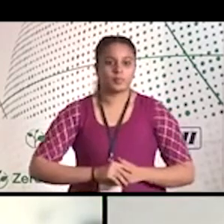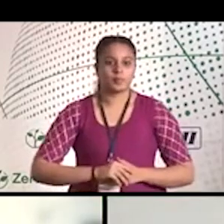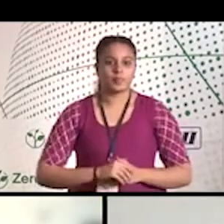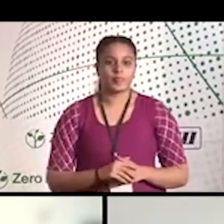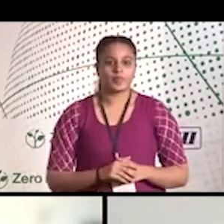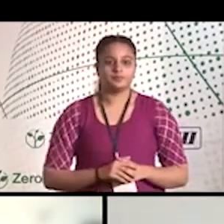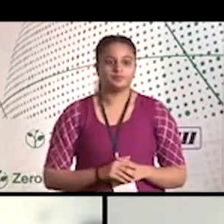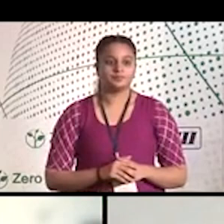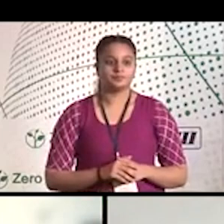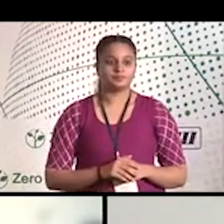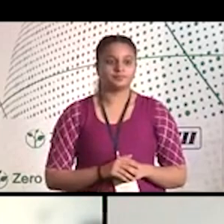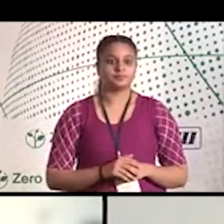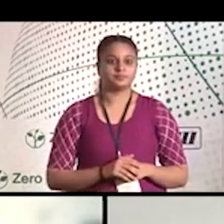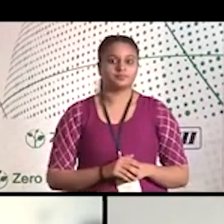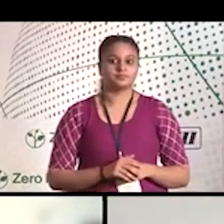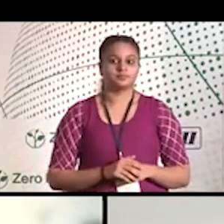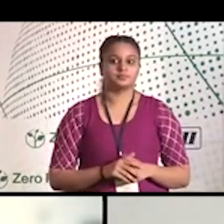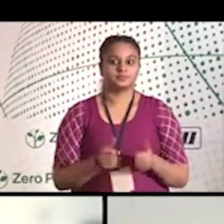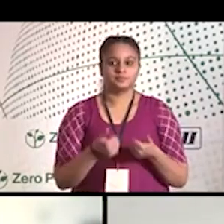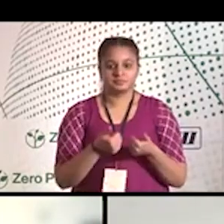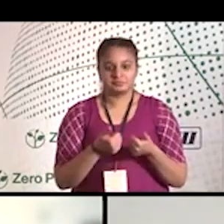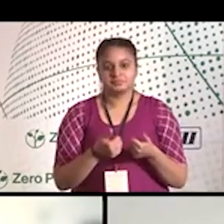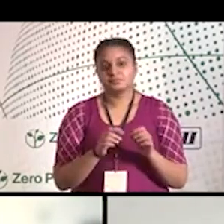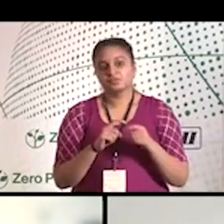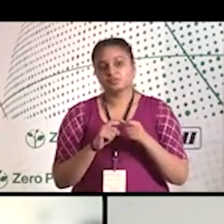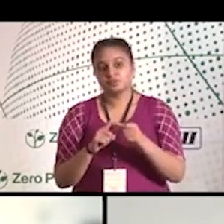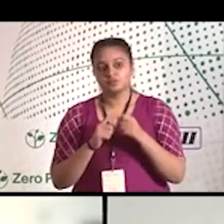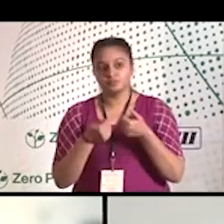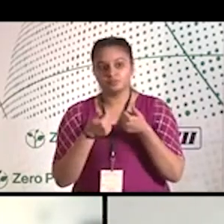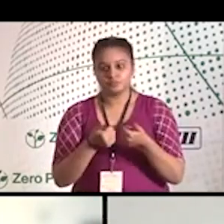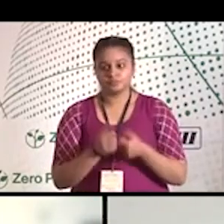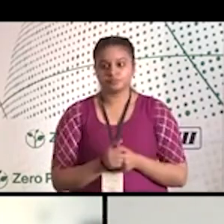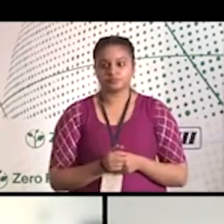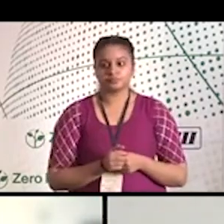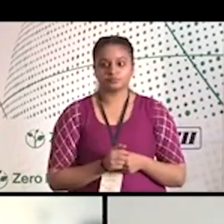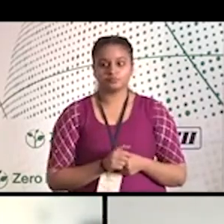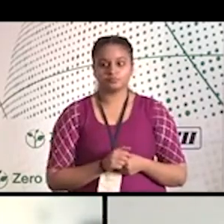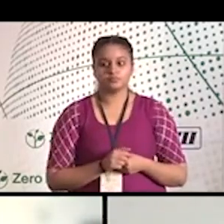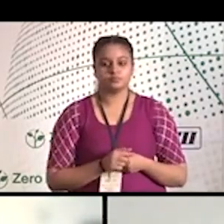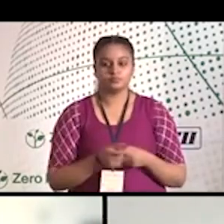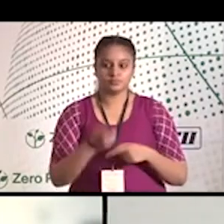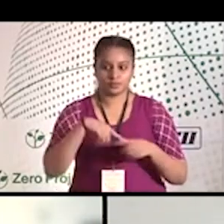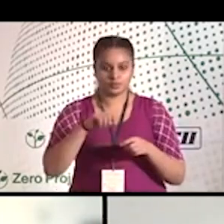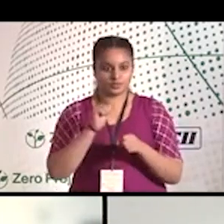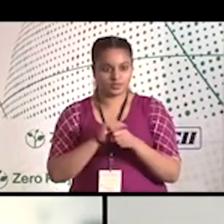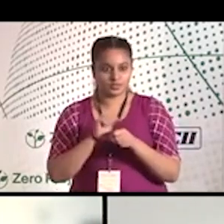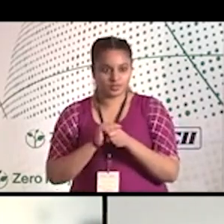It's a great question. And Praveen, with similar as you,